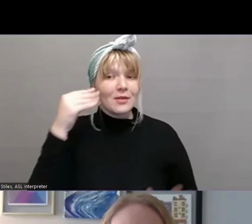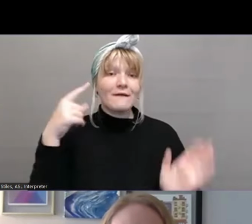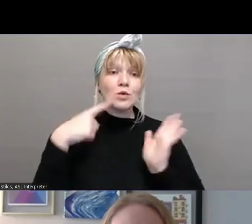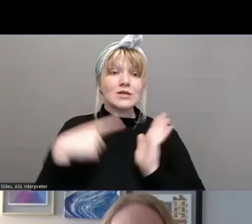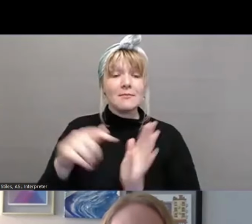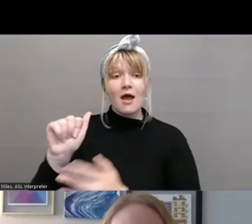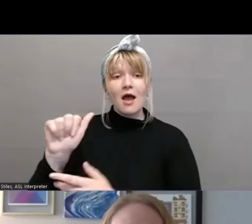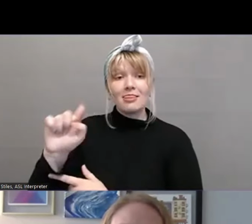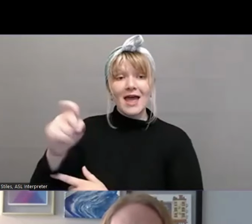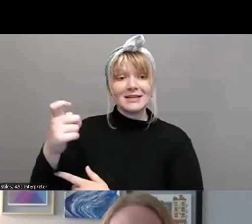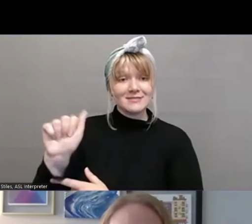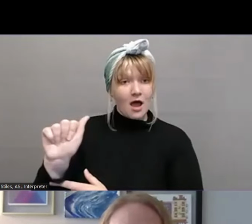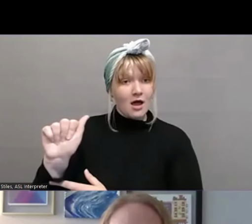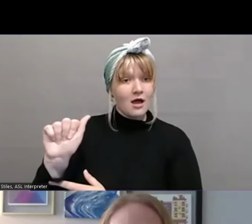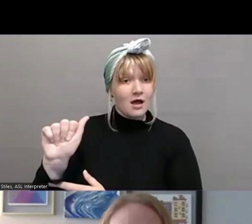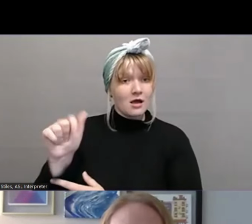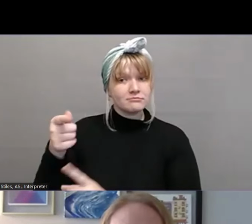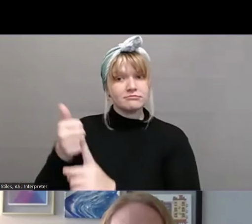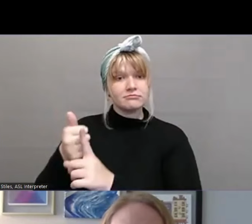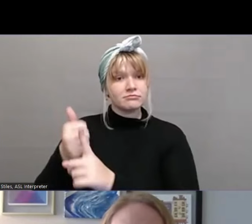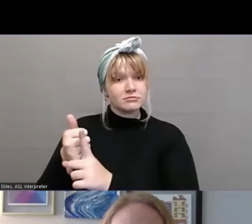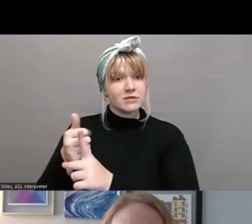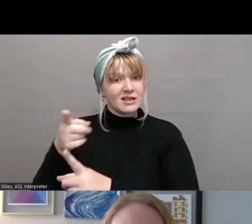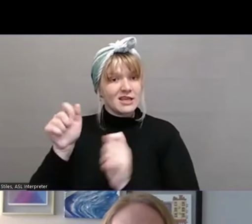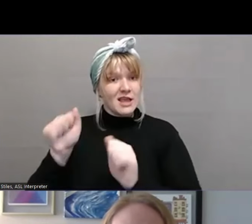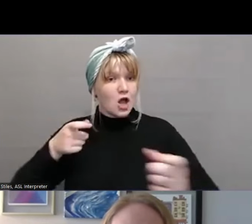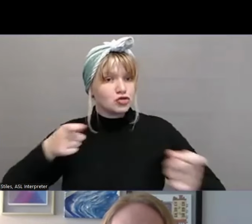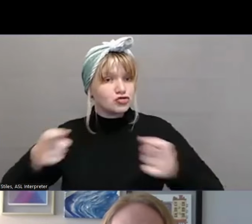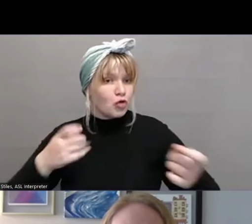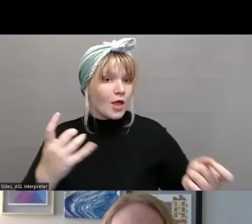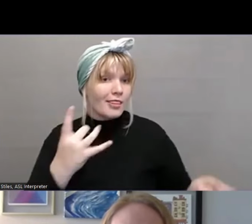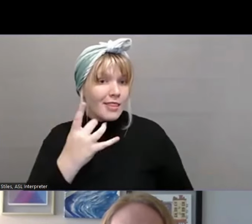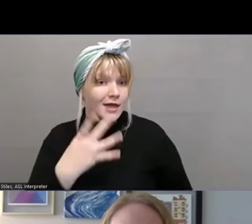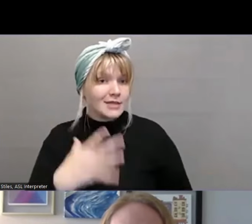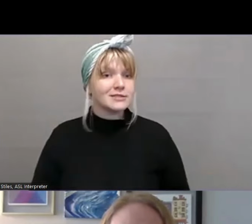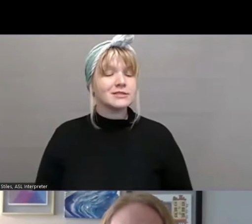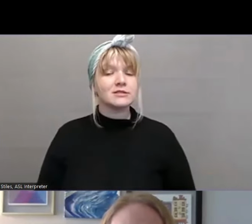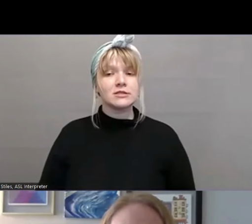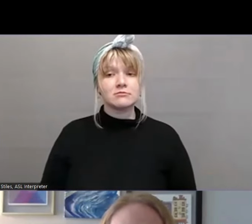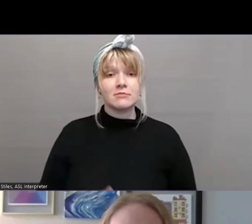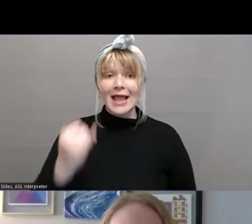They can control things like lighting, whether or not somebody's at the door.